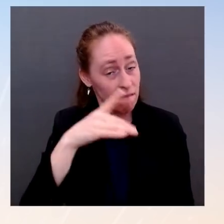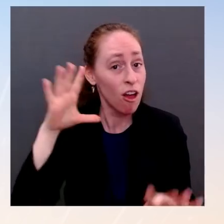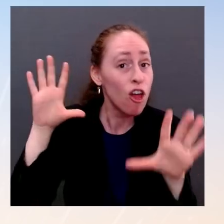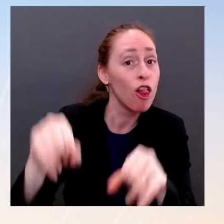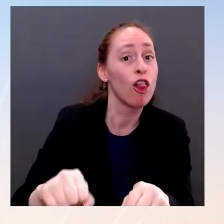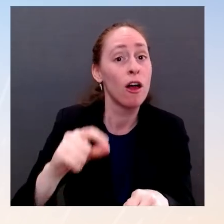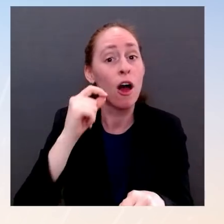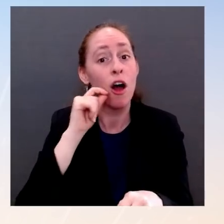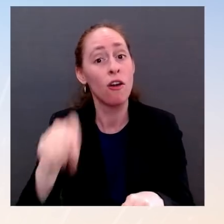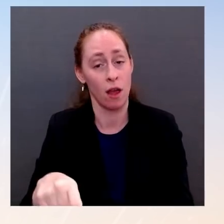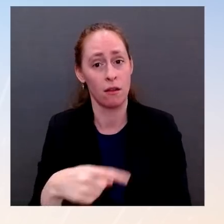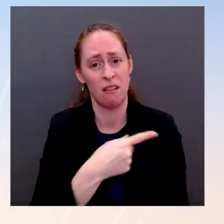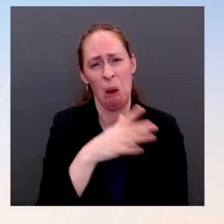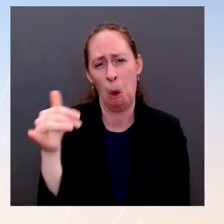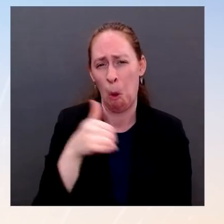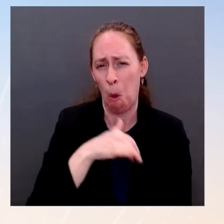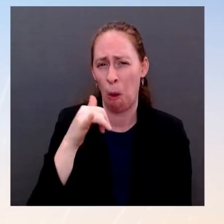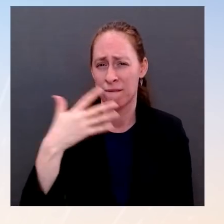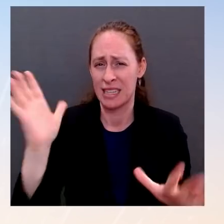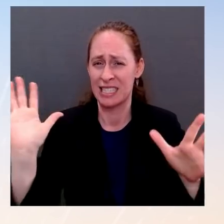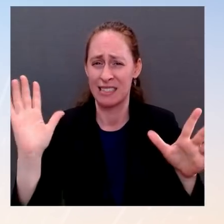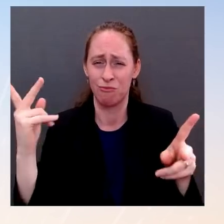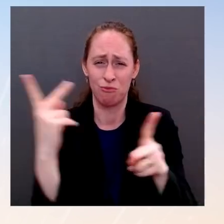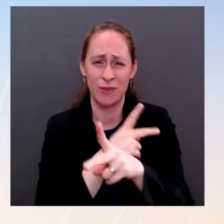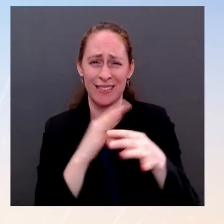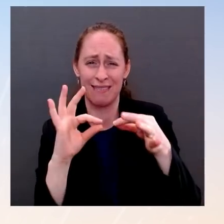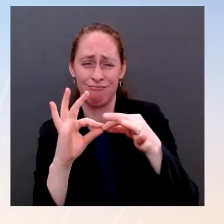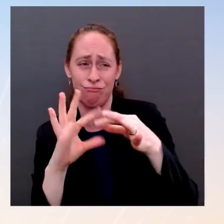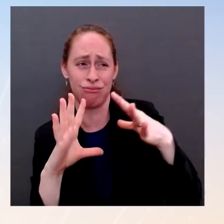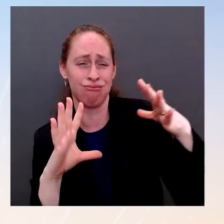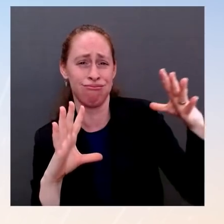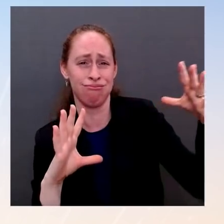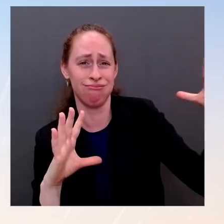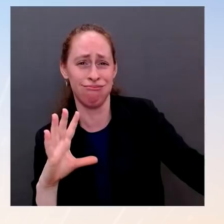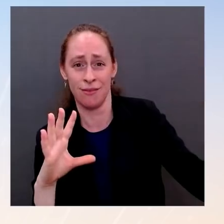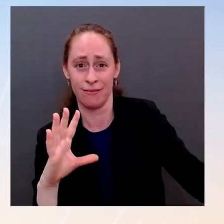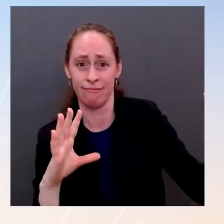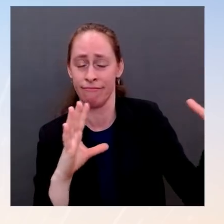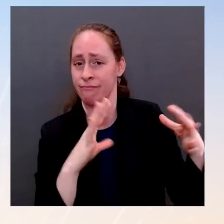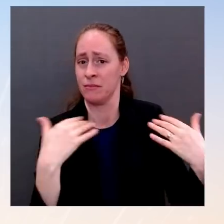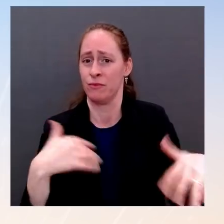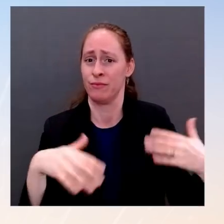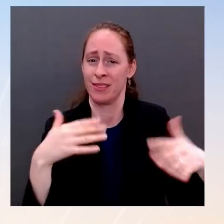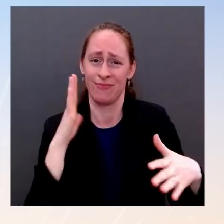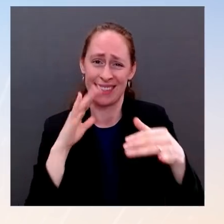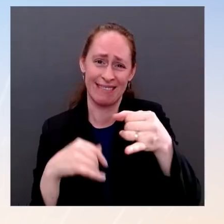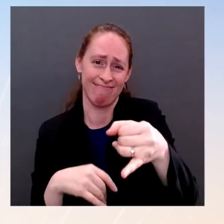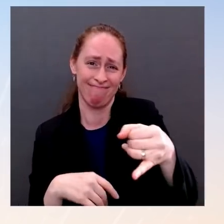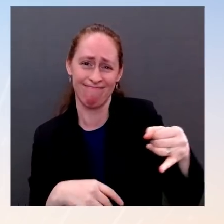of the most sophisticated technological inputs. Russia would face the prospect of intense capital outflows,